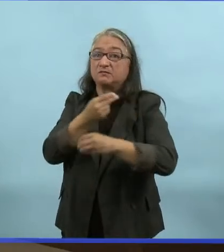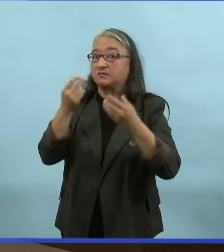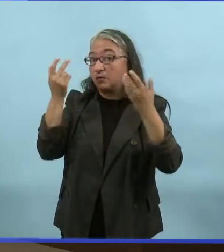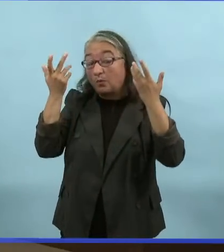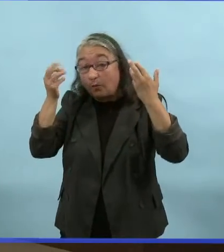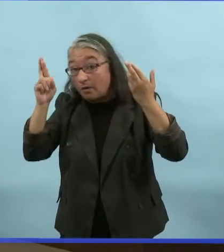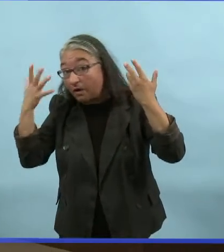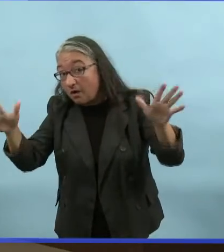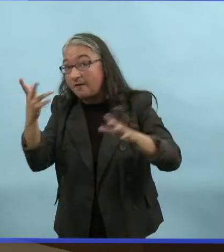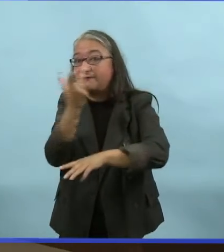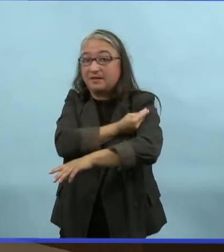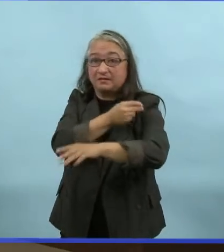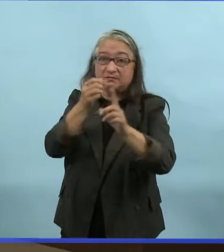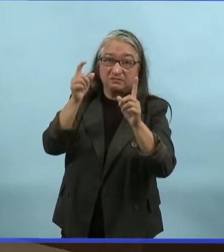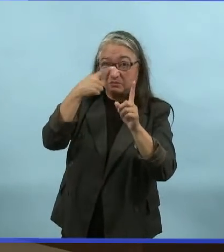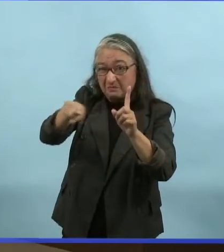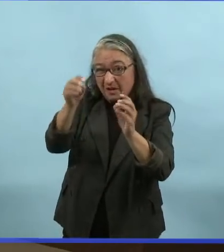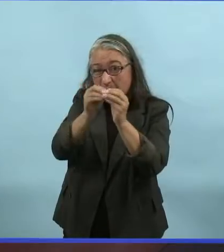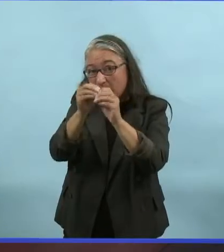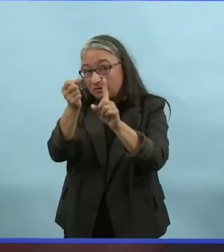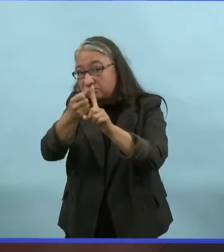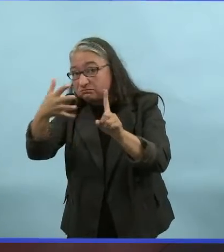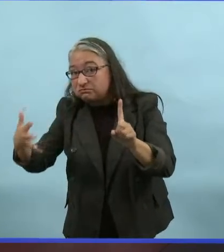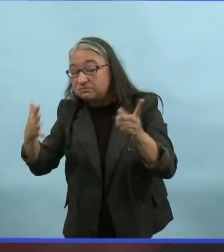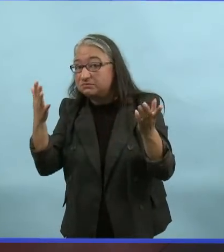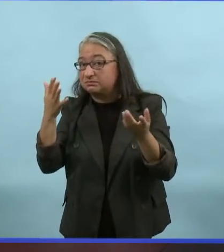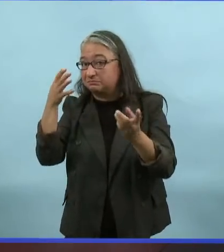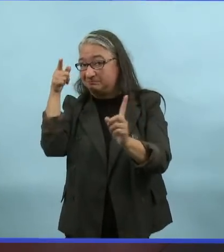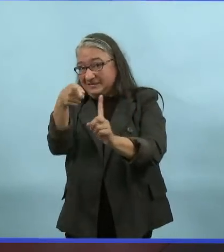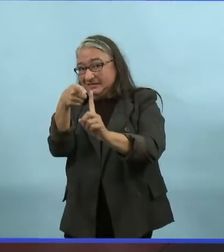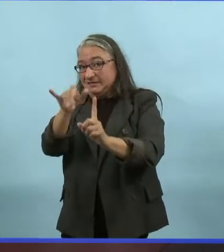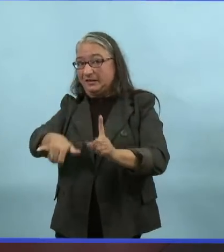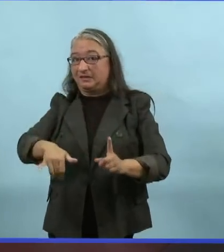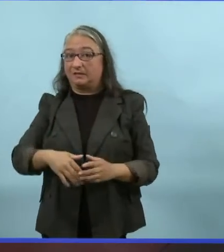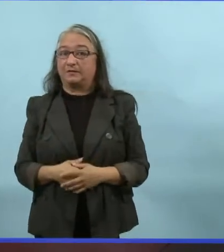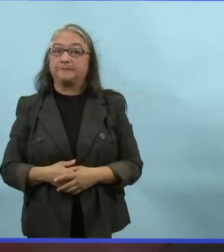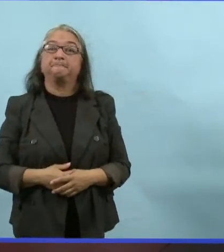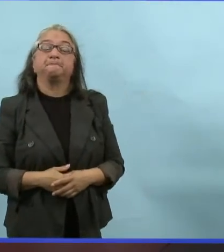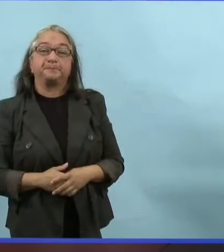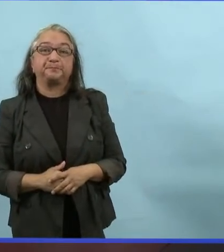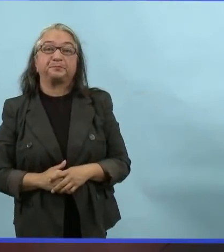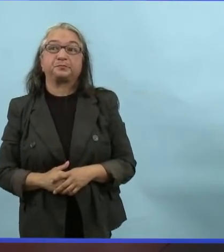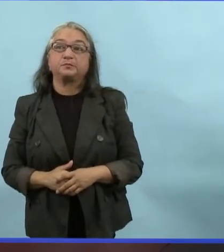based on vaccination status yeah so you know a lot of it is is anecdotal from what what